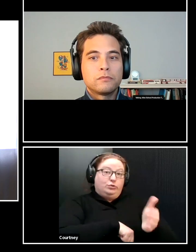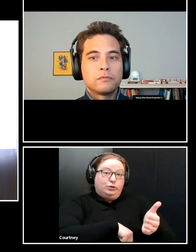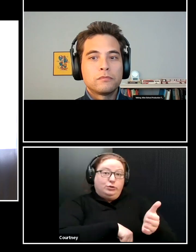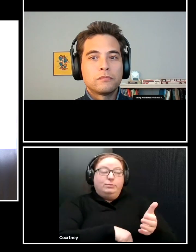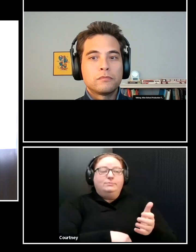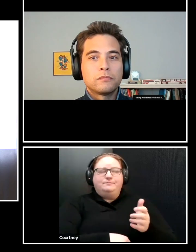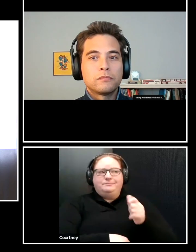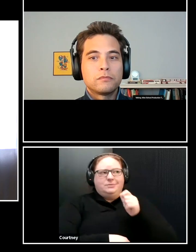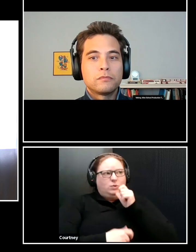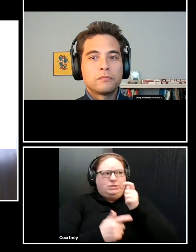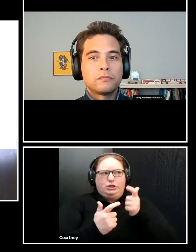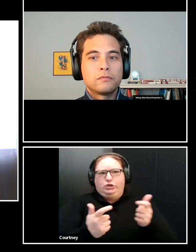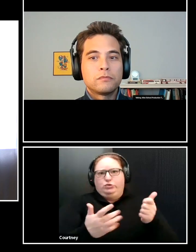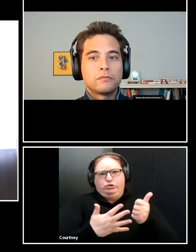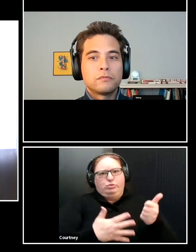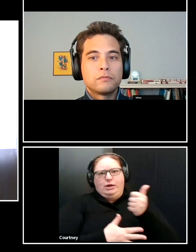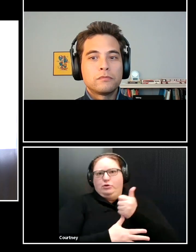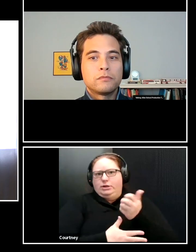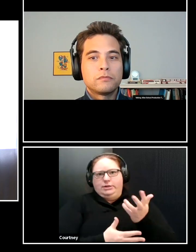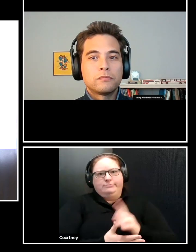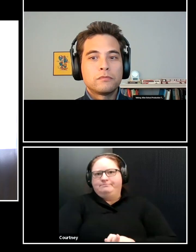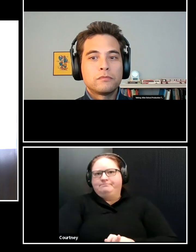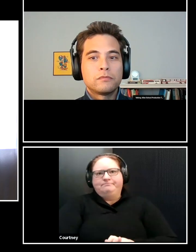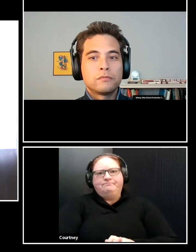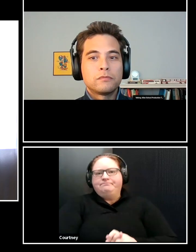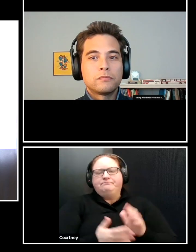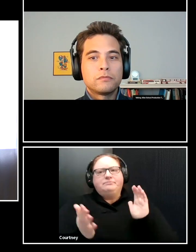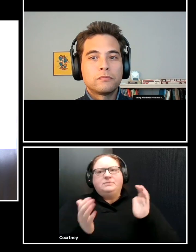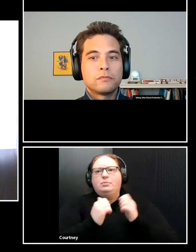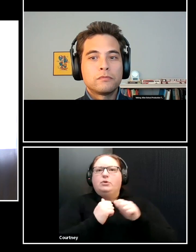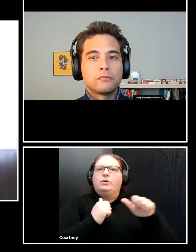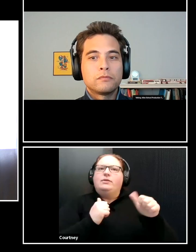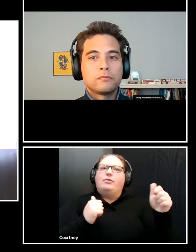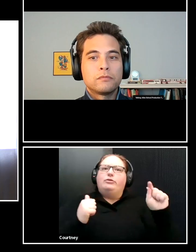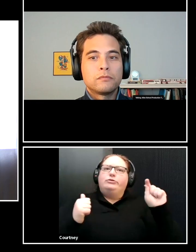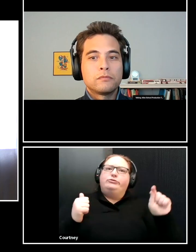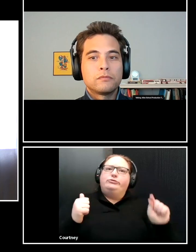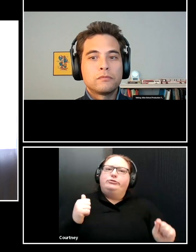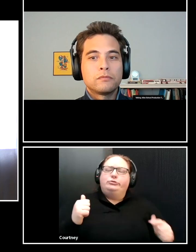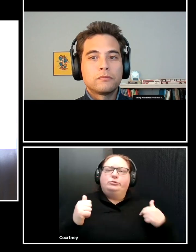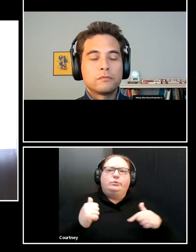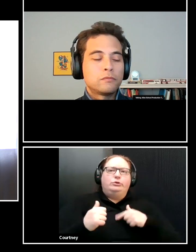priority compared to some of the other things we're considering. I will say that we're